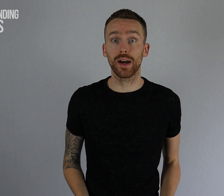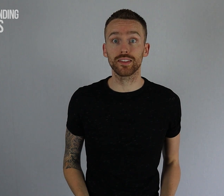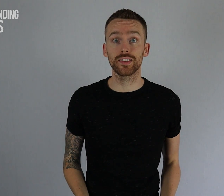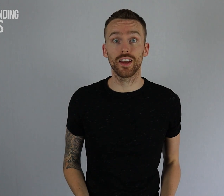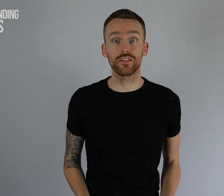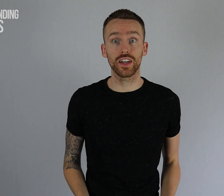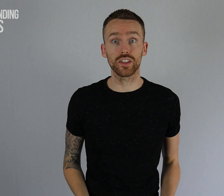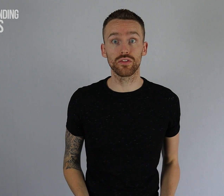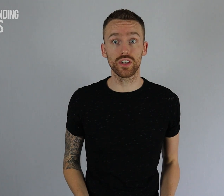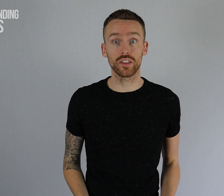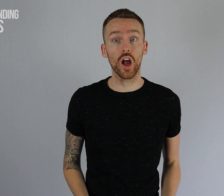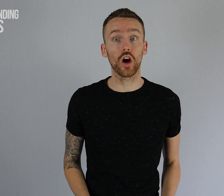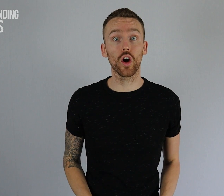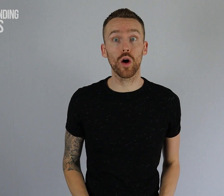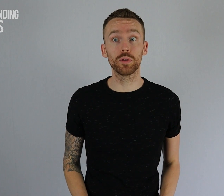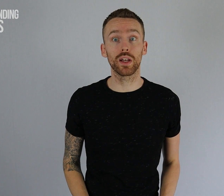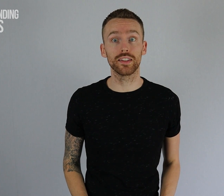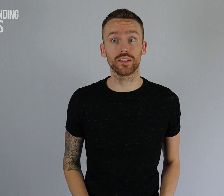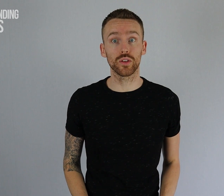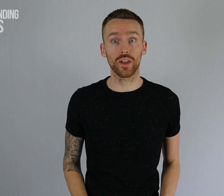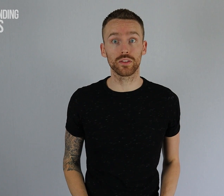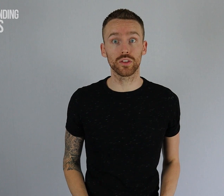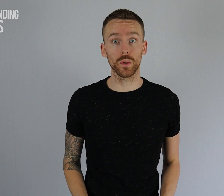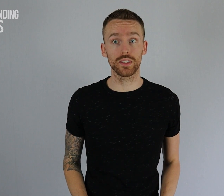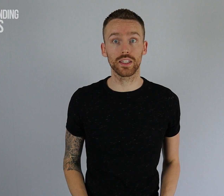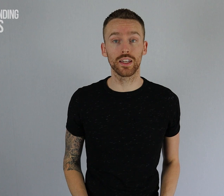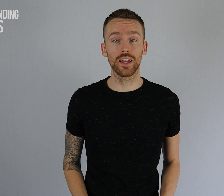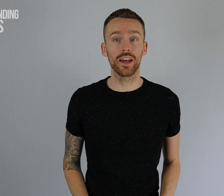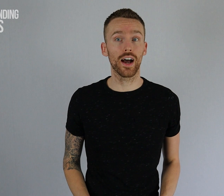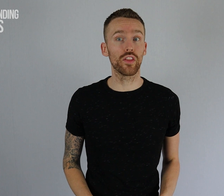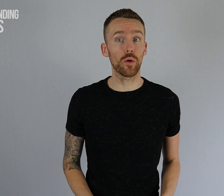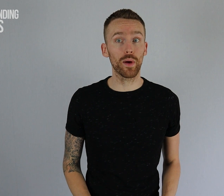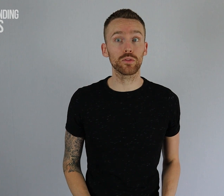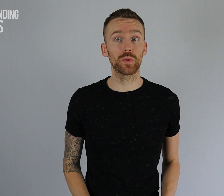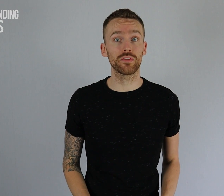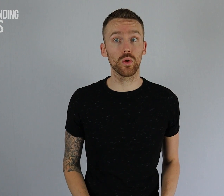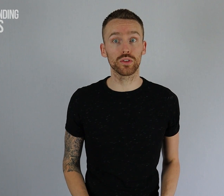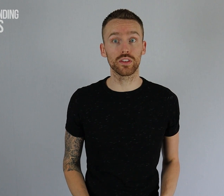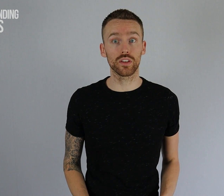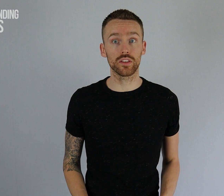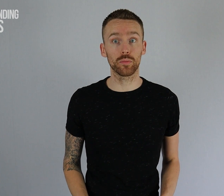Masks and face coverings are commonplace in 2020 and they're about to be enforced in certain